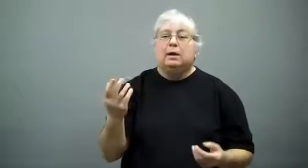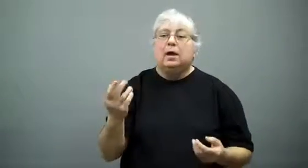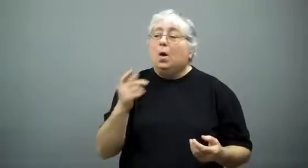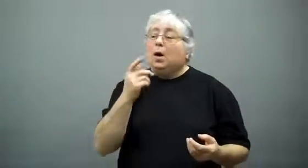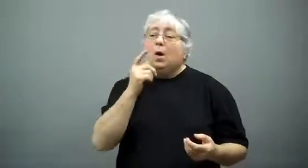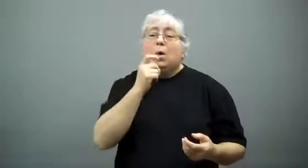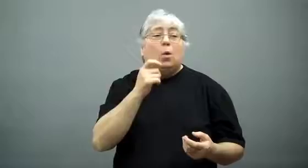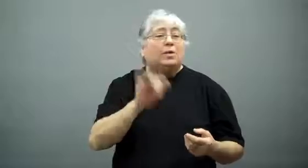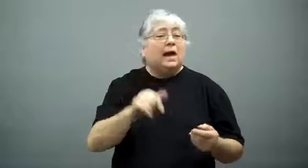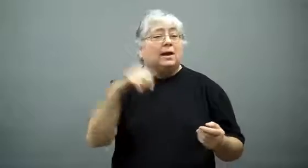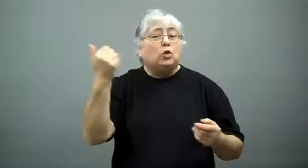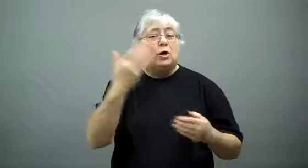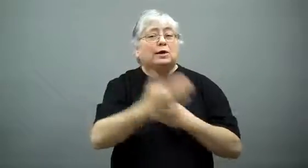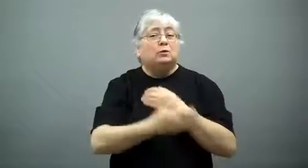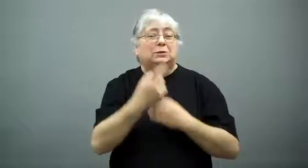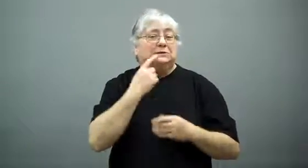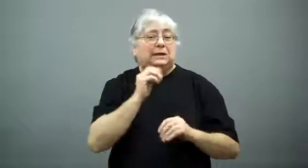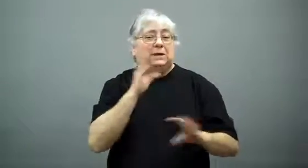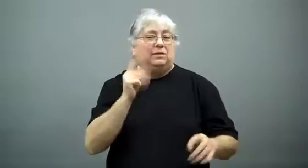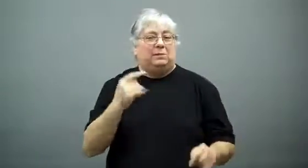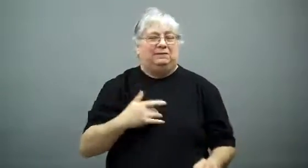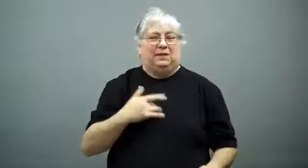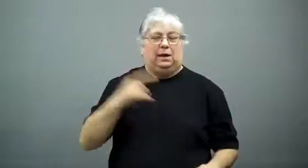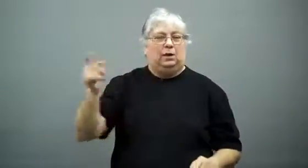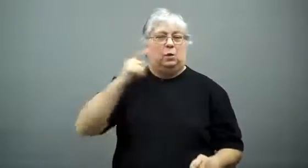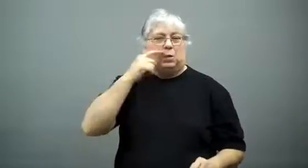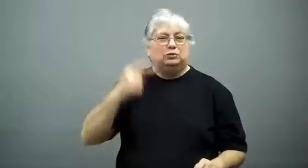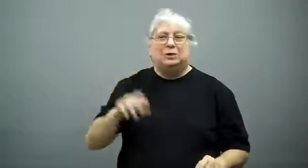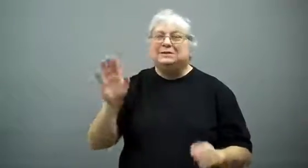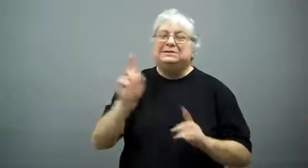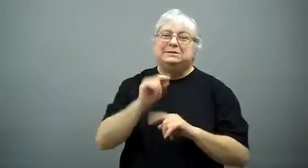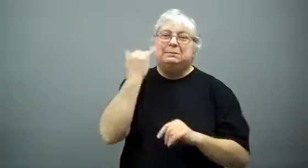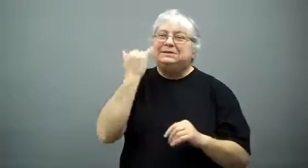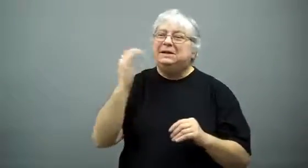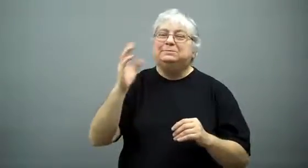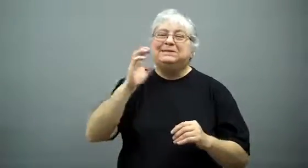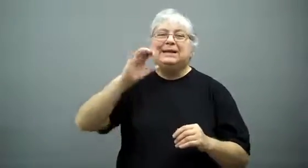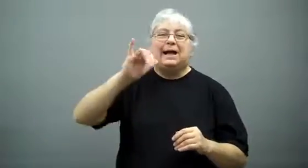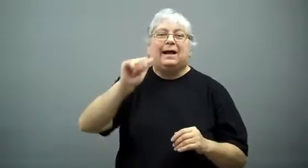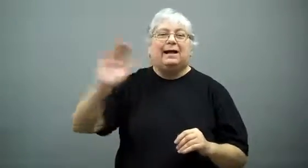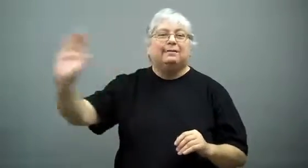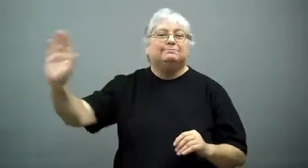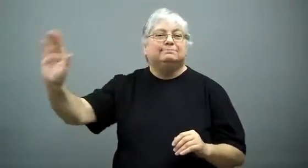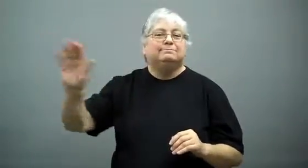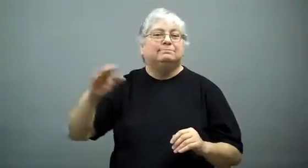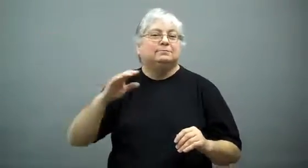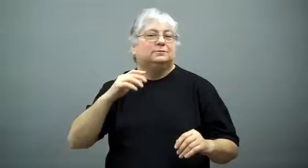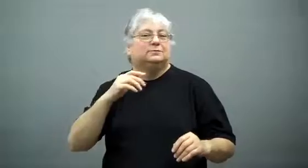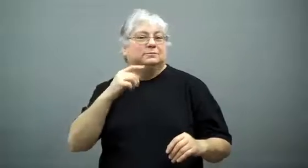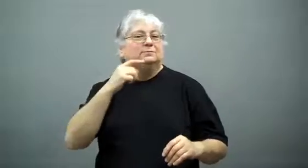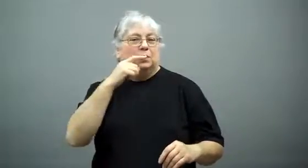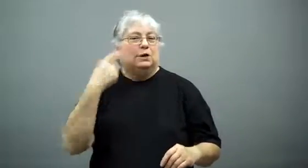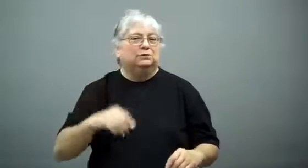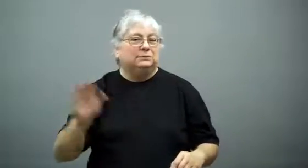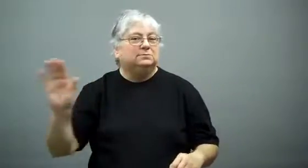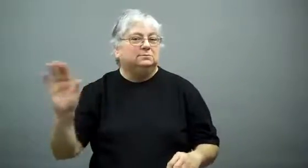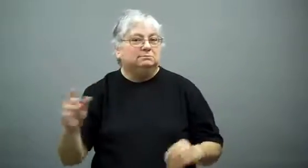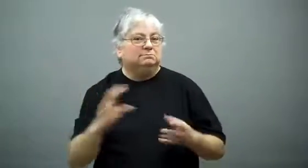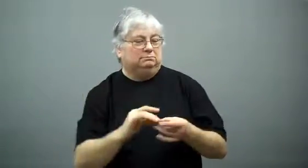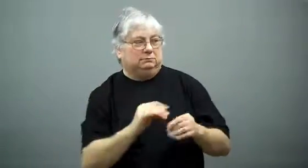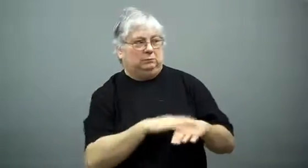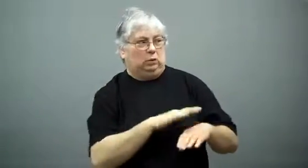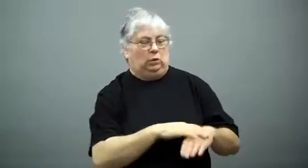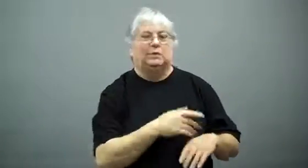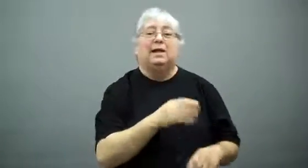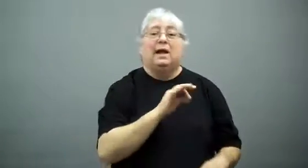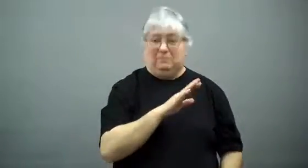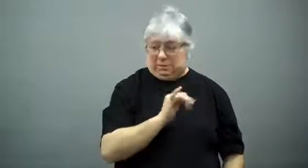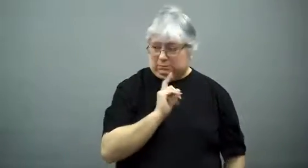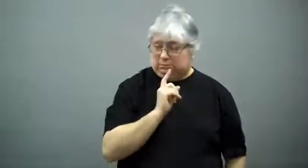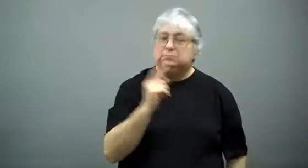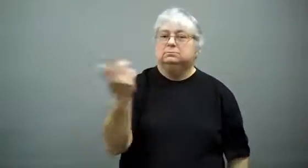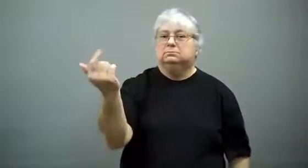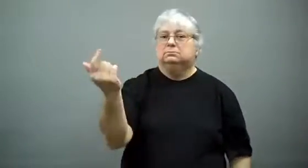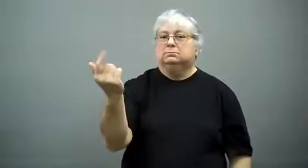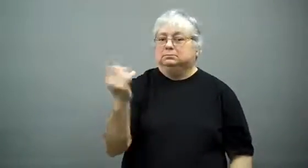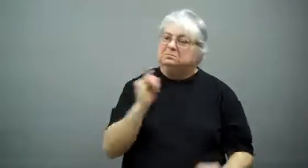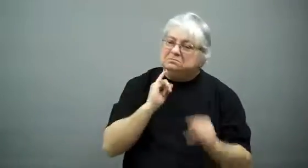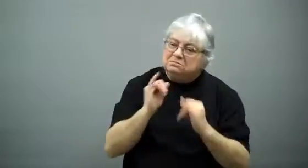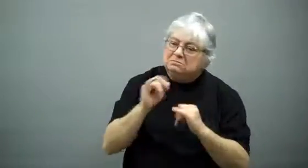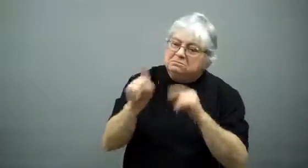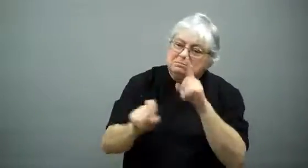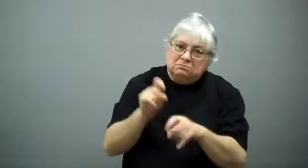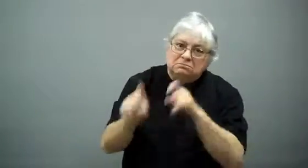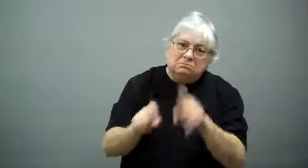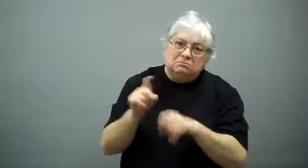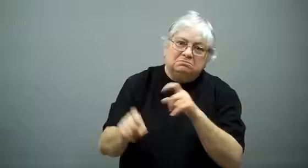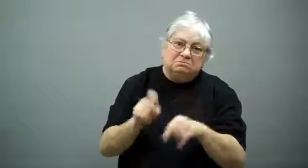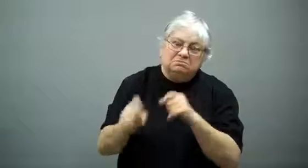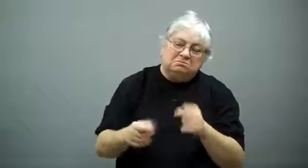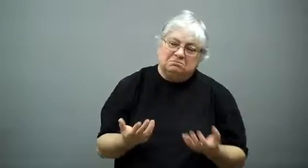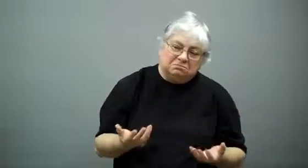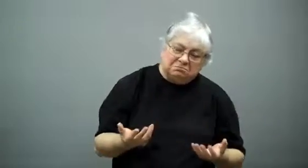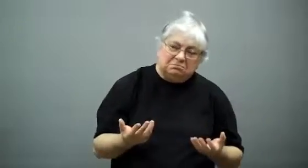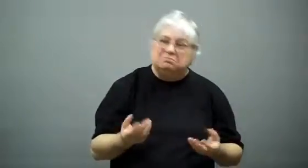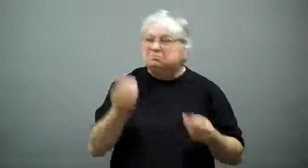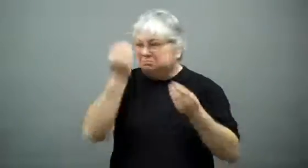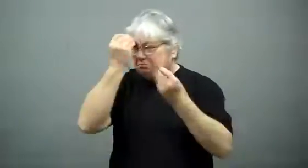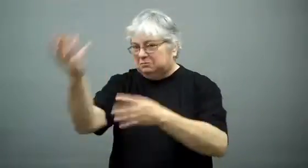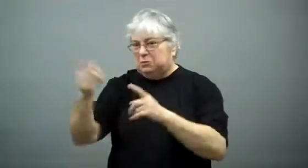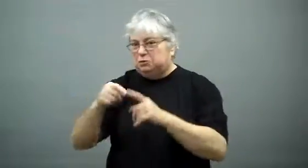That country isn't named, but it's believed to be a Russian intelligence agency.